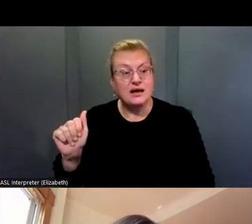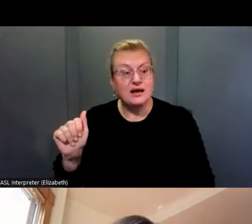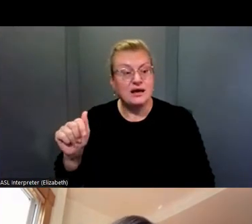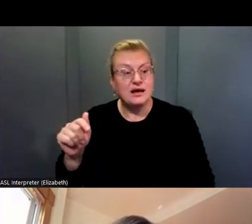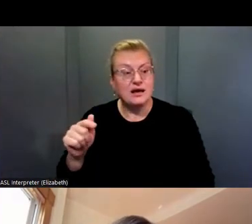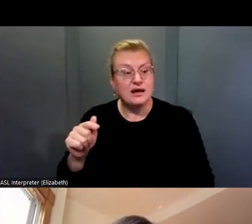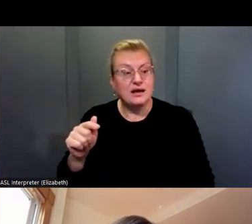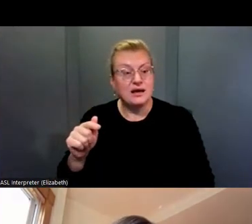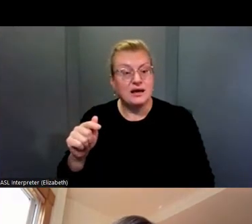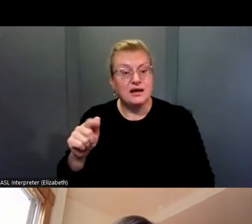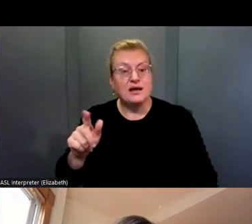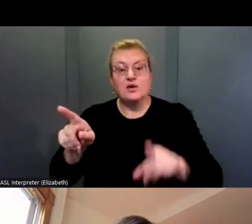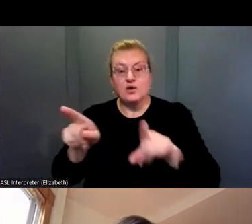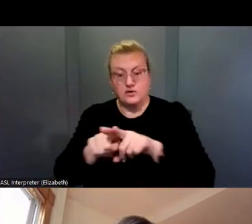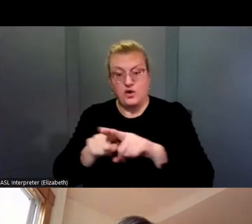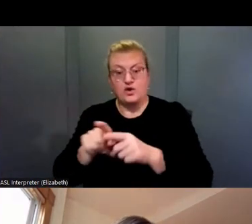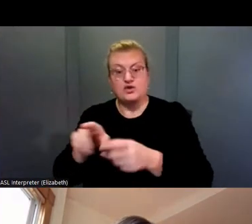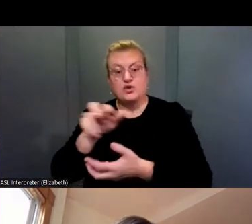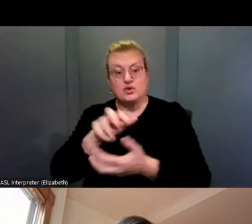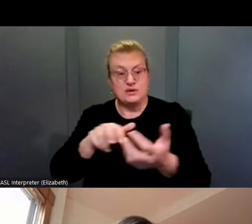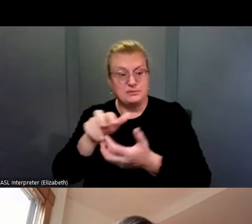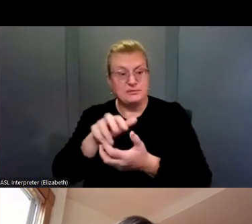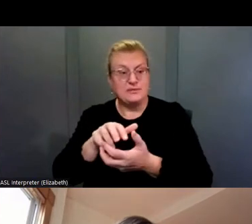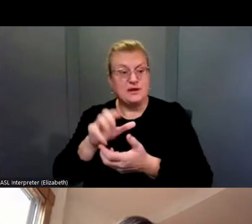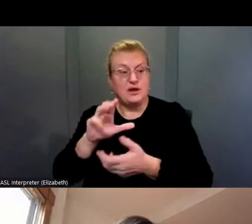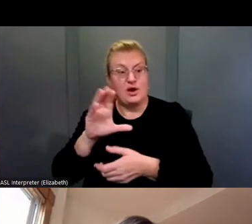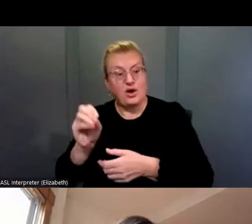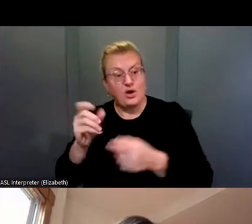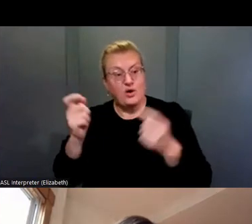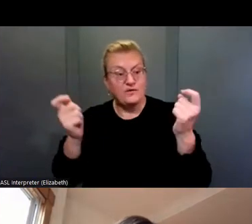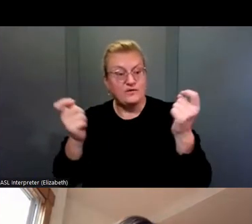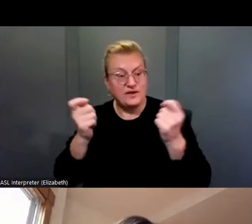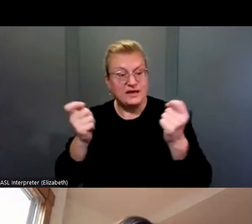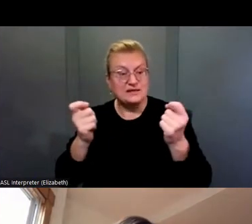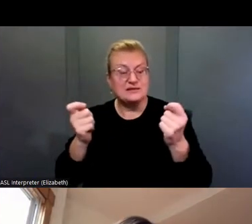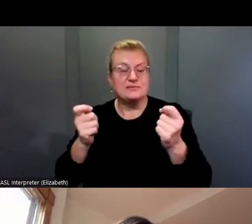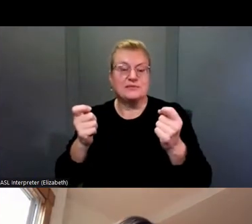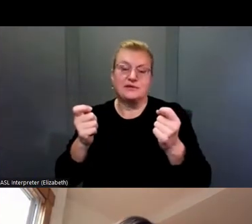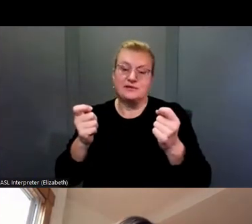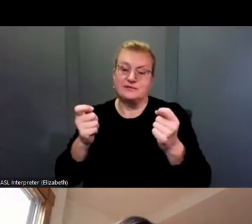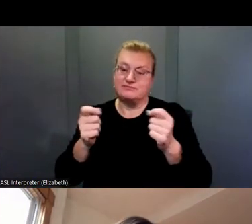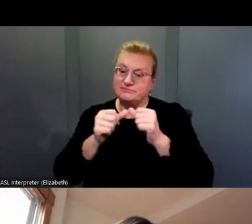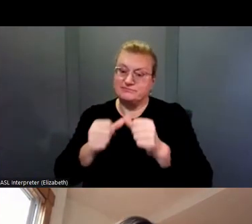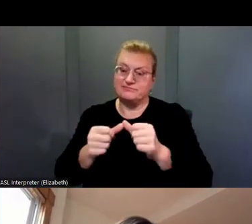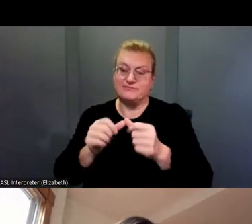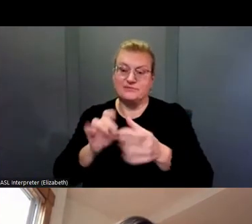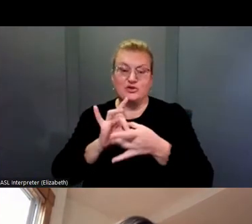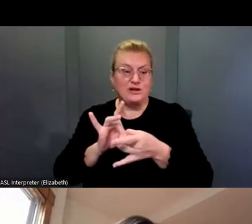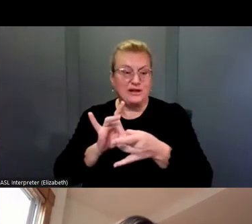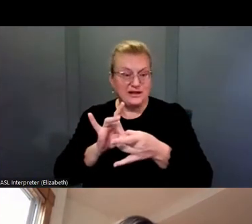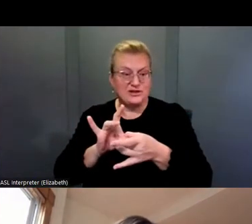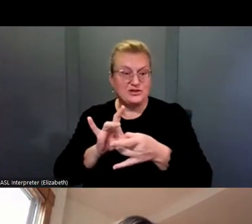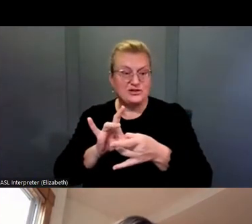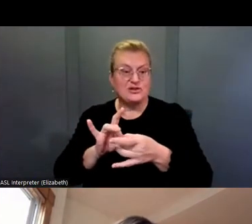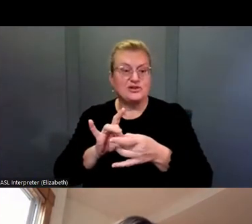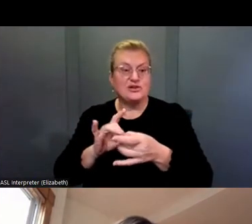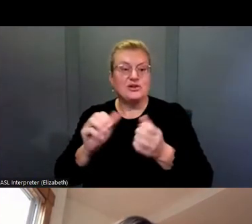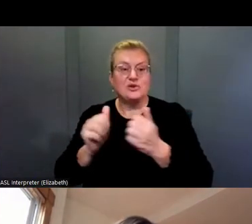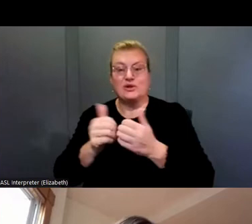'Cause you've also done a mix at Ko Festival, you've had long relationships with artists including New England artists, but you've also come to Idea Swap